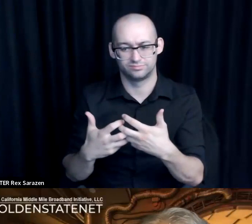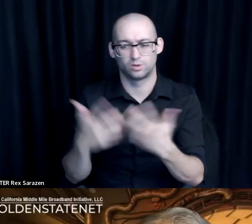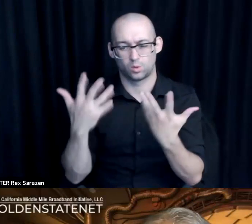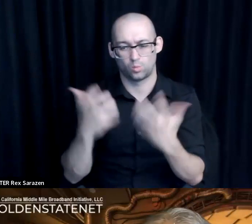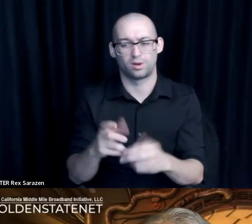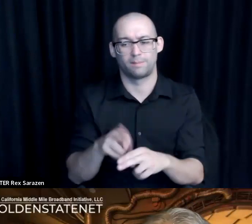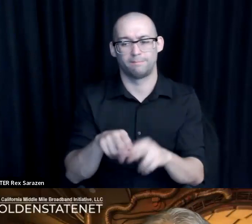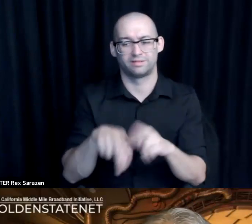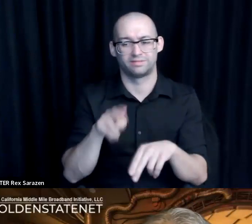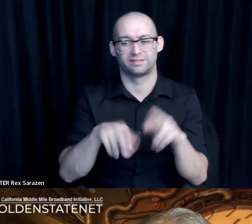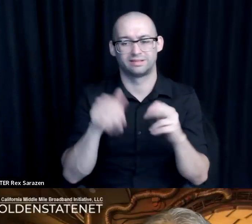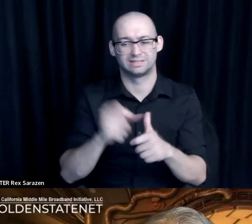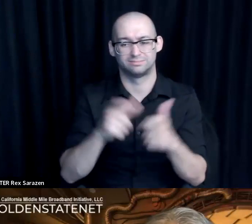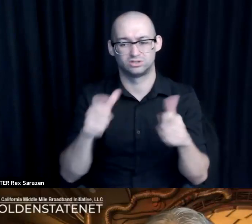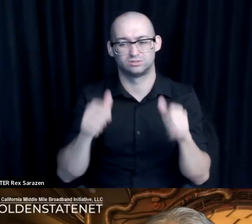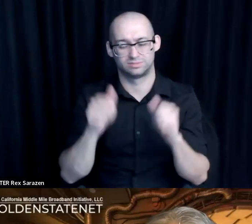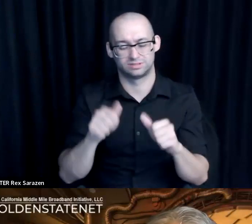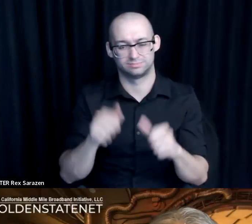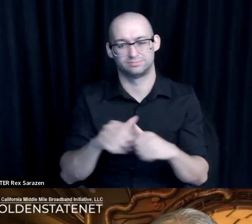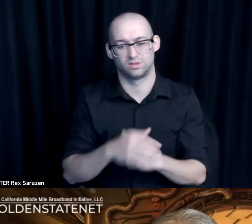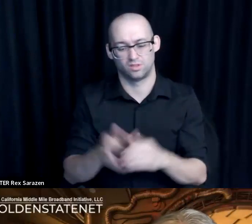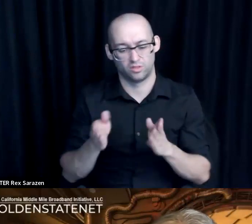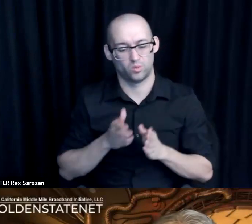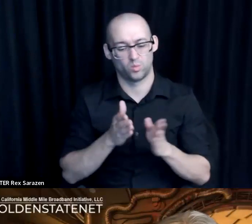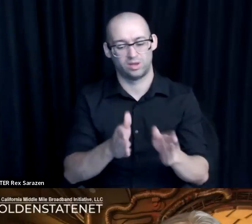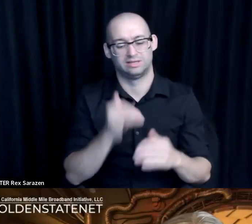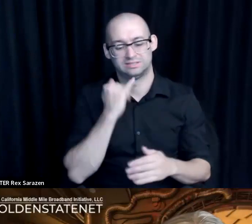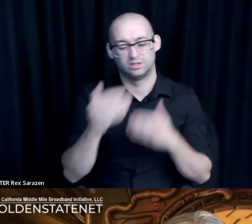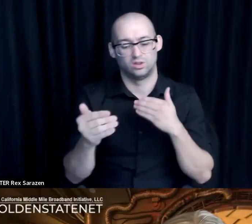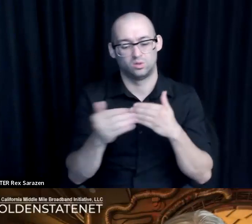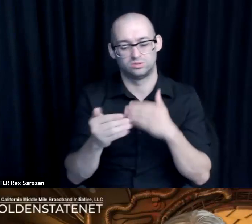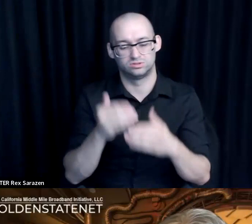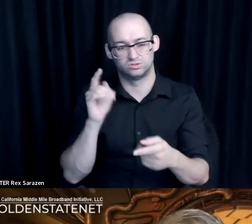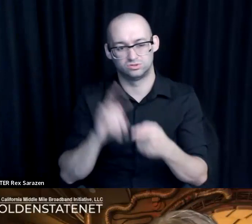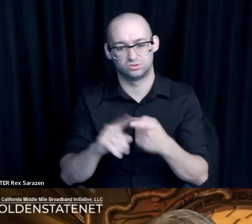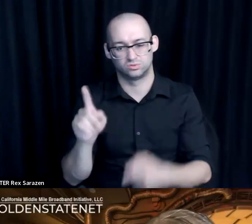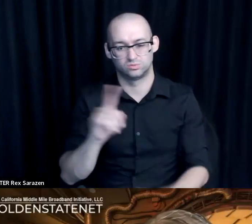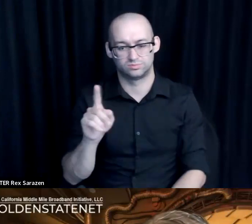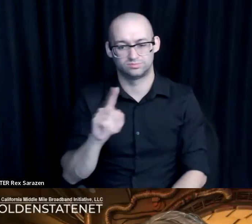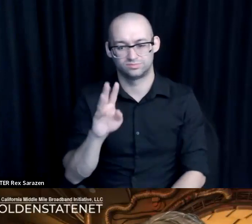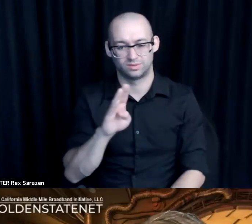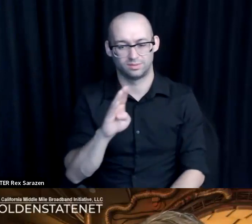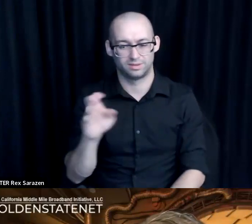I would say that the route that is closest to the Ewiiaapaayp Band of Kumeyaay Indians is